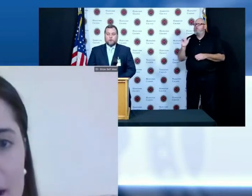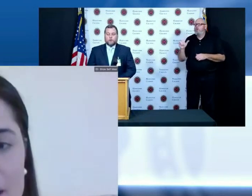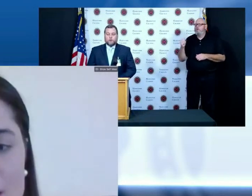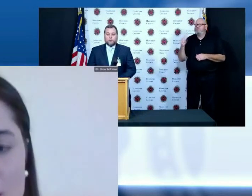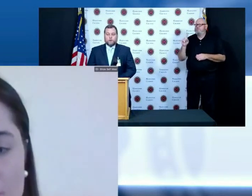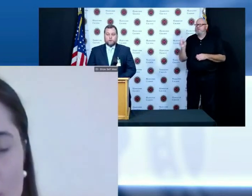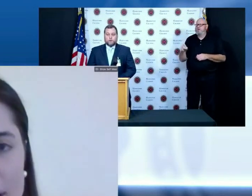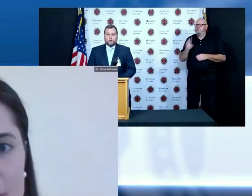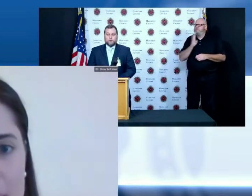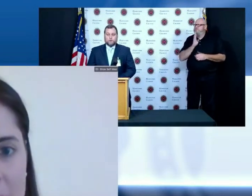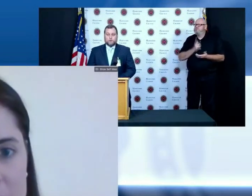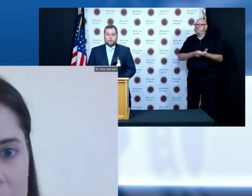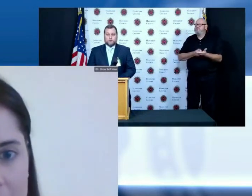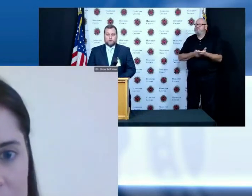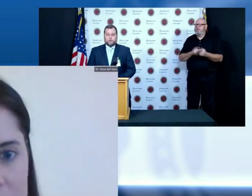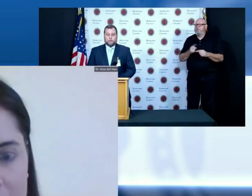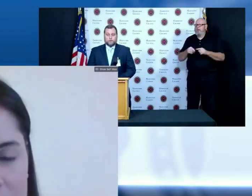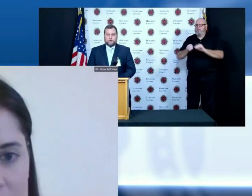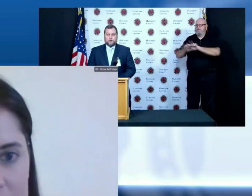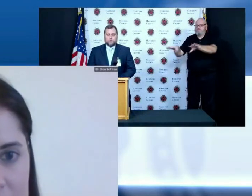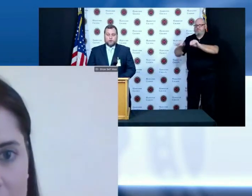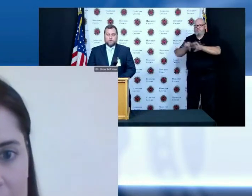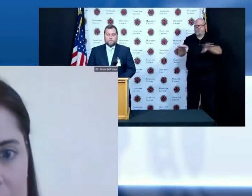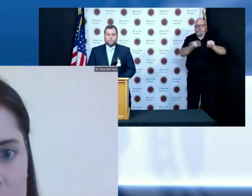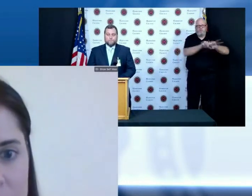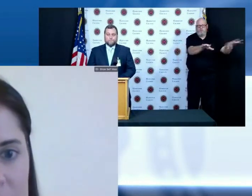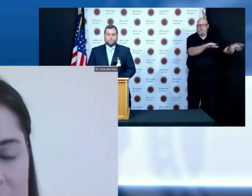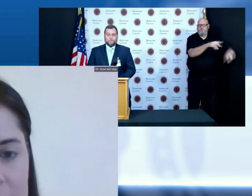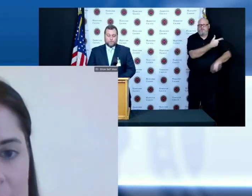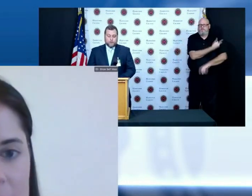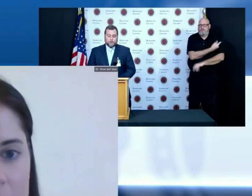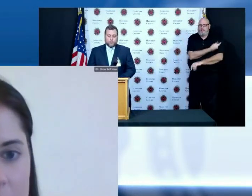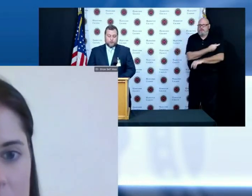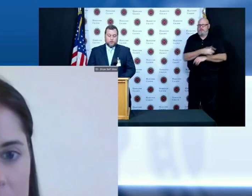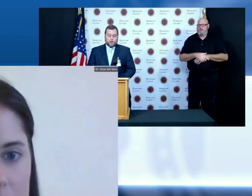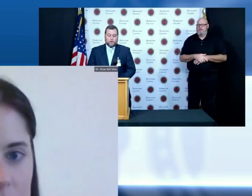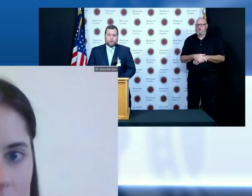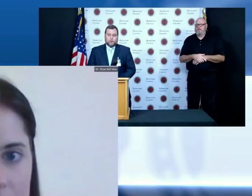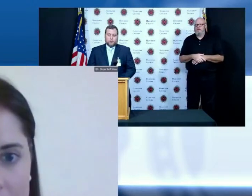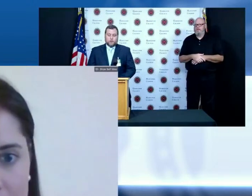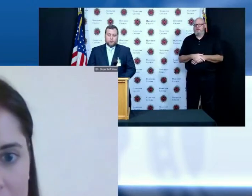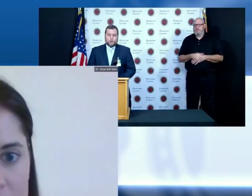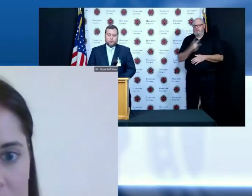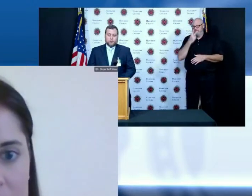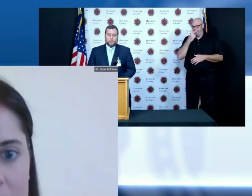locations that are within Hamilton County there are about 12 websites that you can check out and